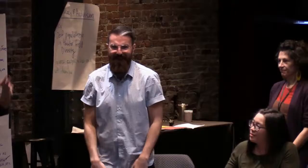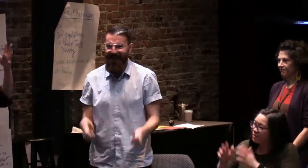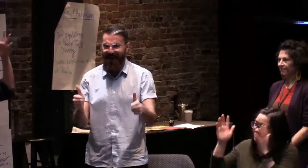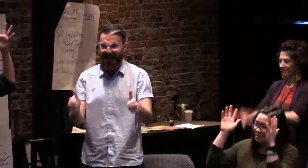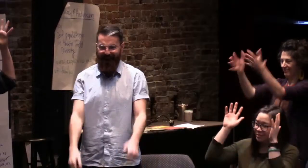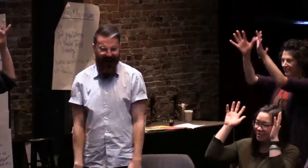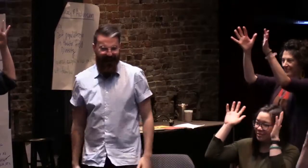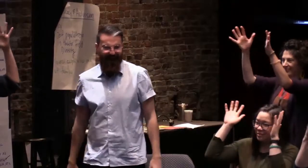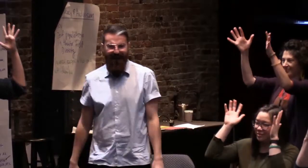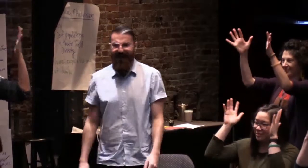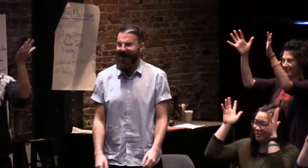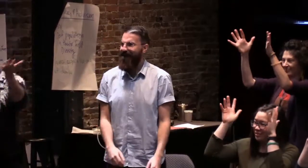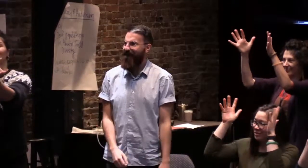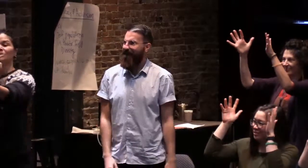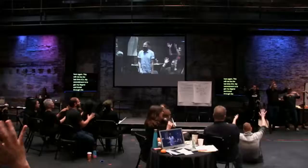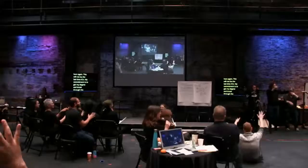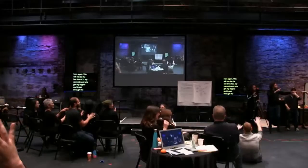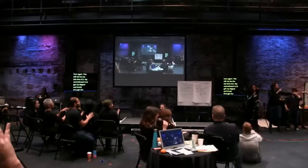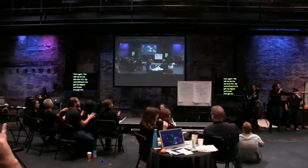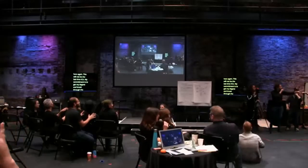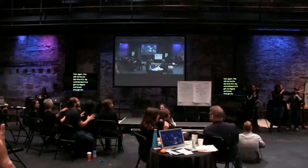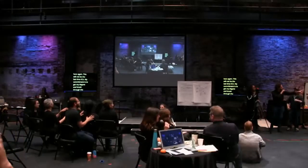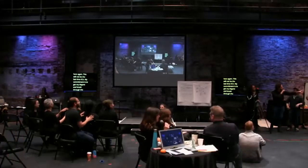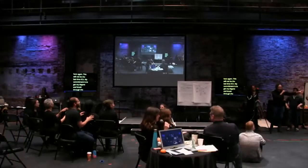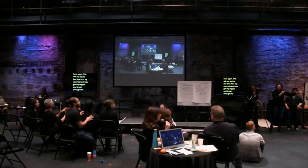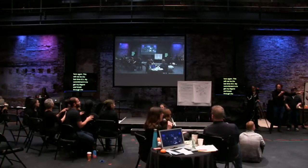and deaf blind artists and get people jobs.